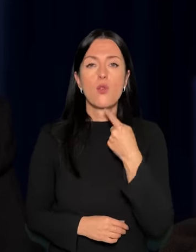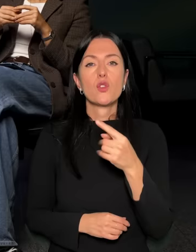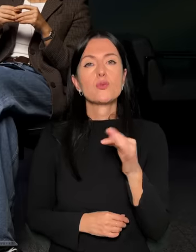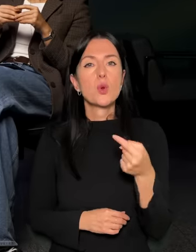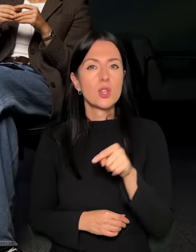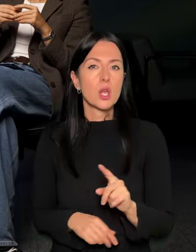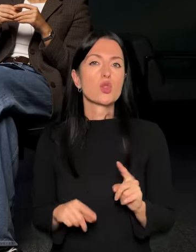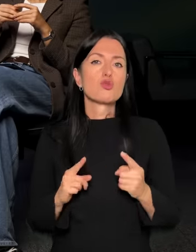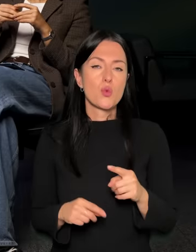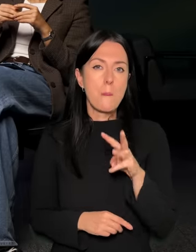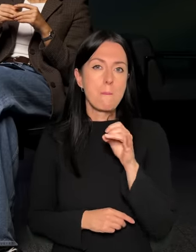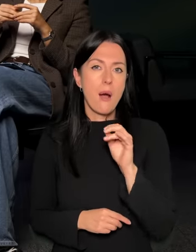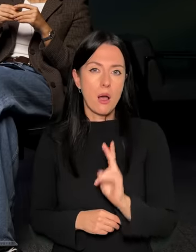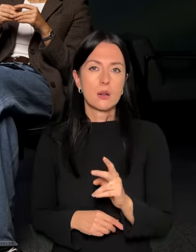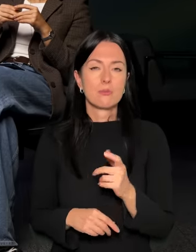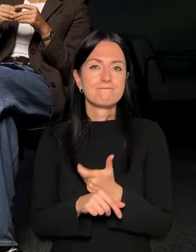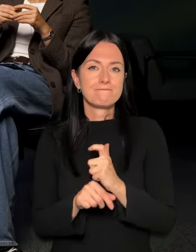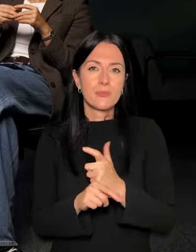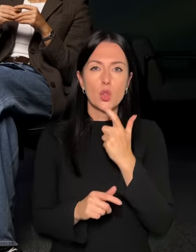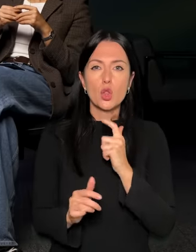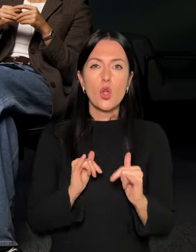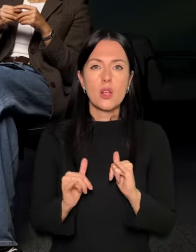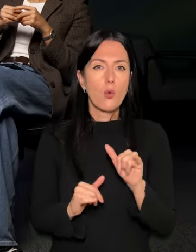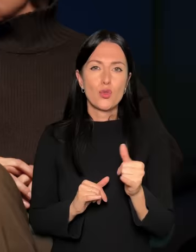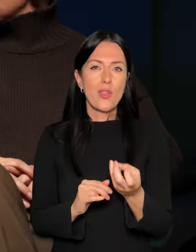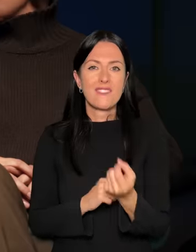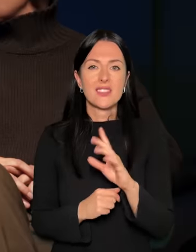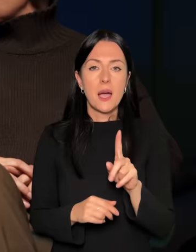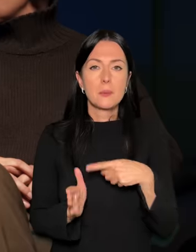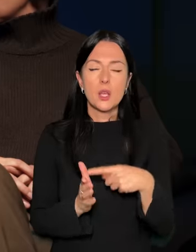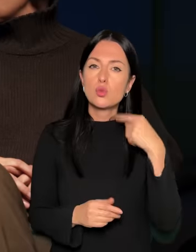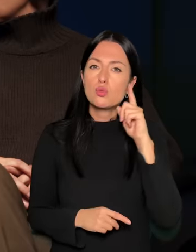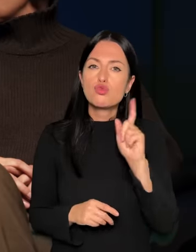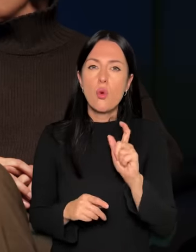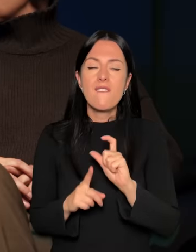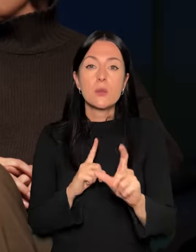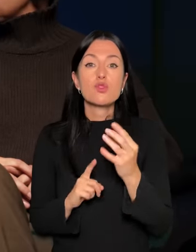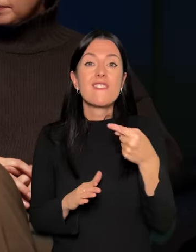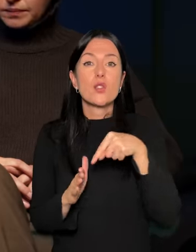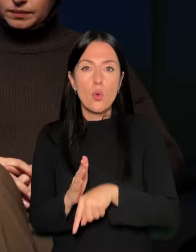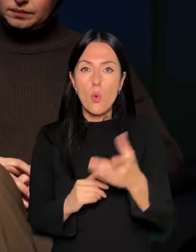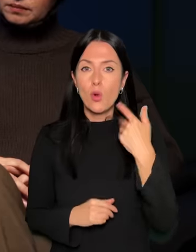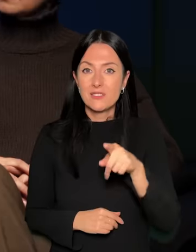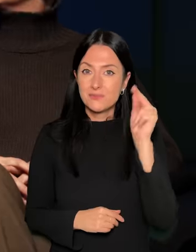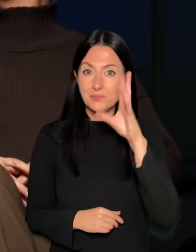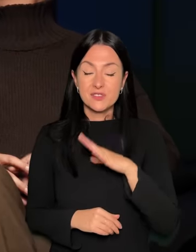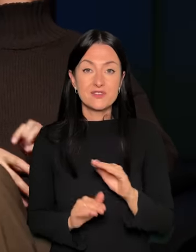Speaking of why Mark is tolerant and doesn't have questions, I think part of the answer lies in the fact that when he was in kindergarten,